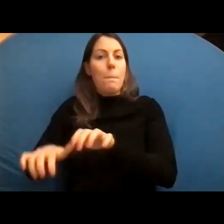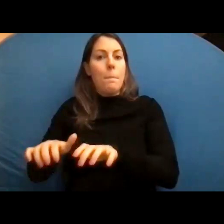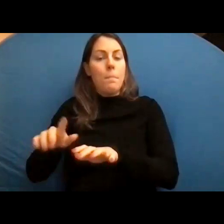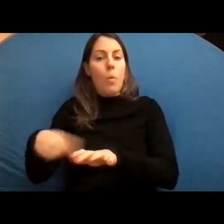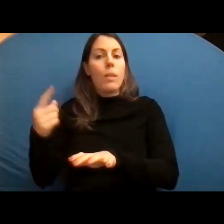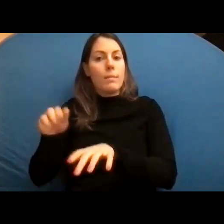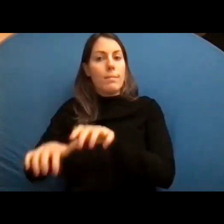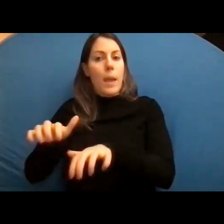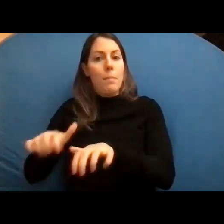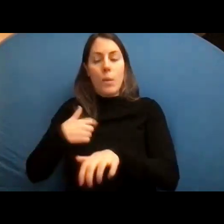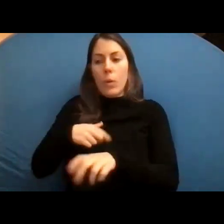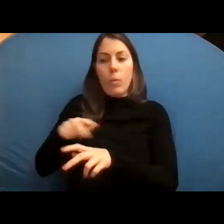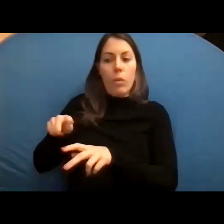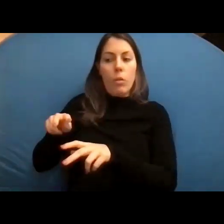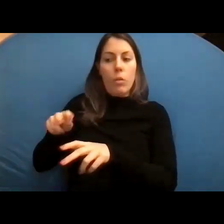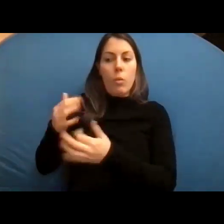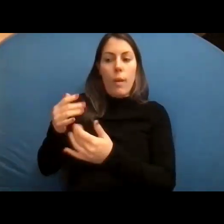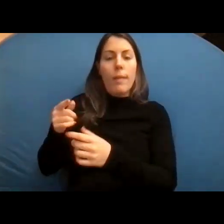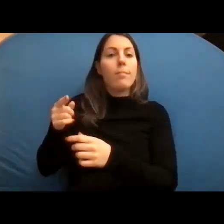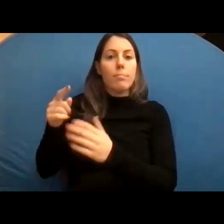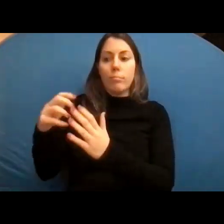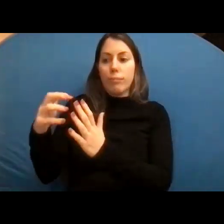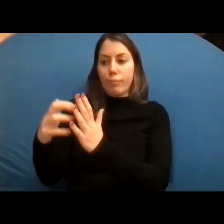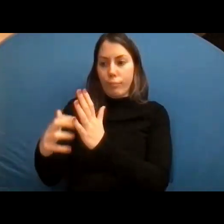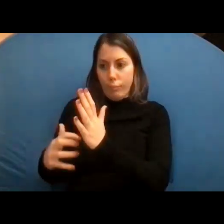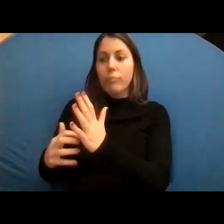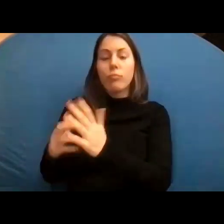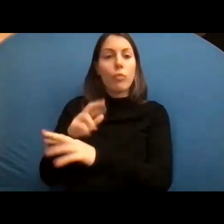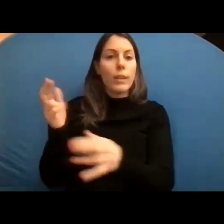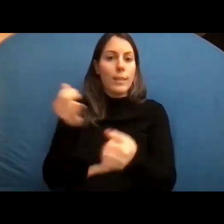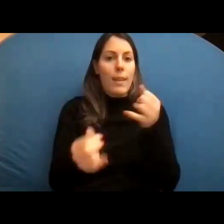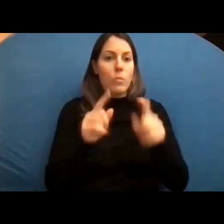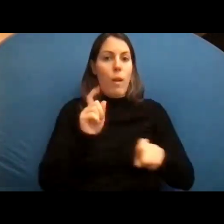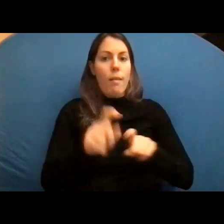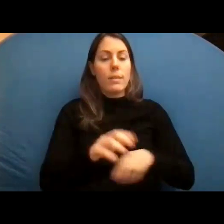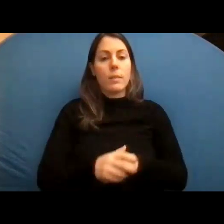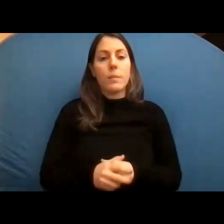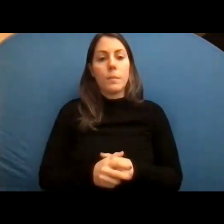presentation, please just type them in the Chat box, and we'll monitor them and ask them at the